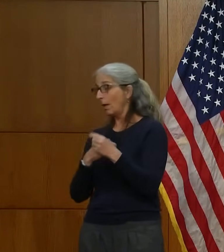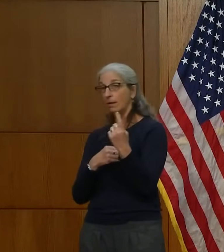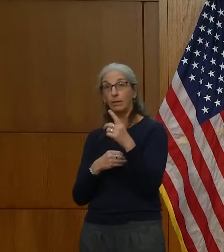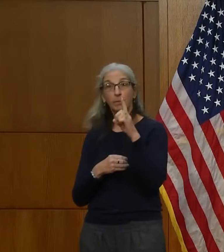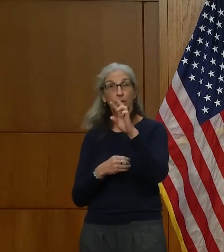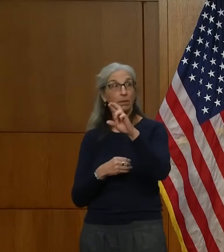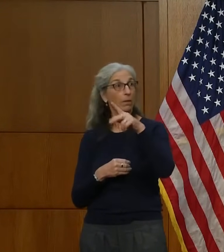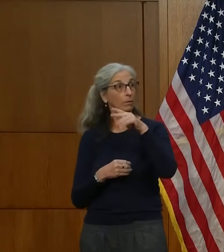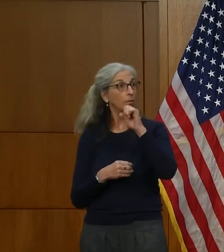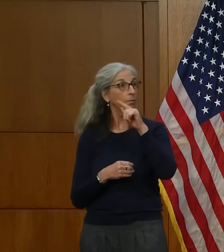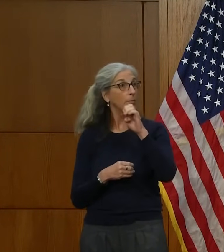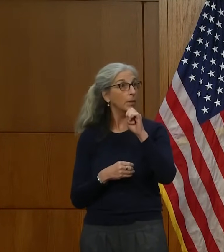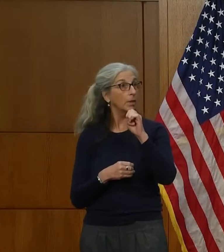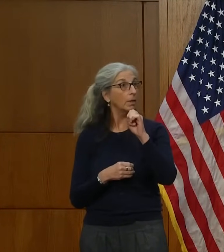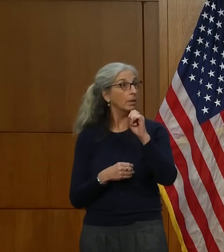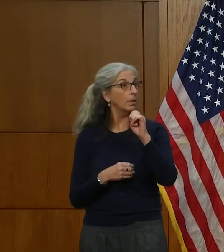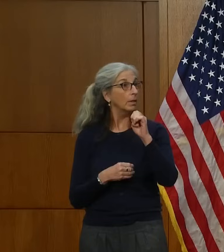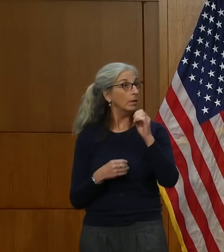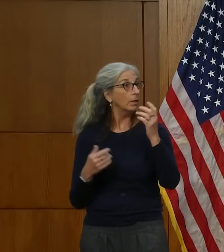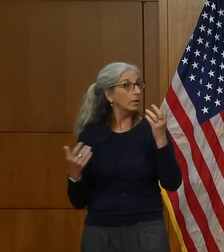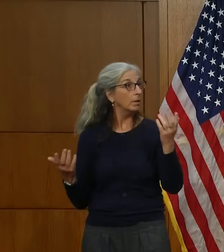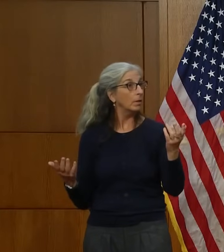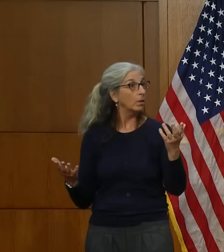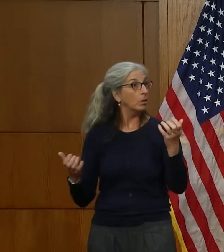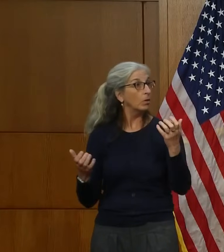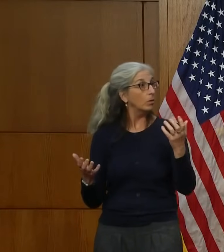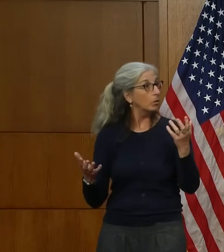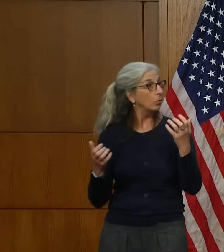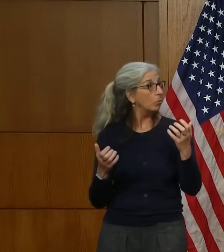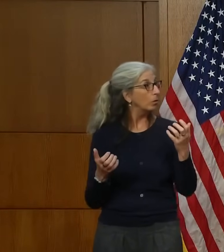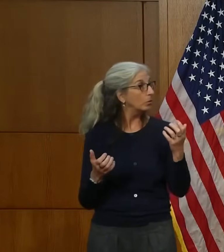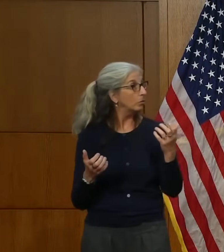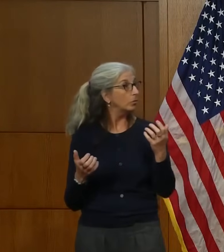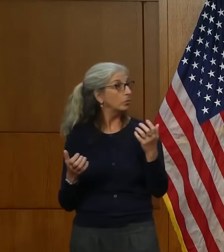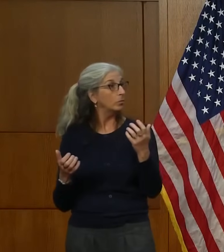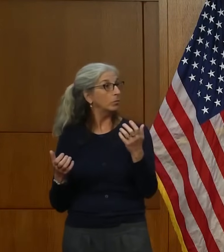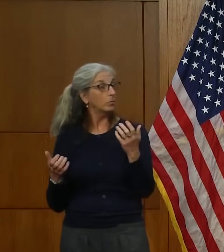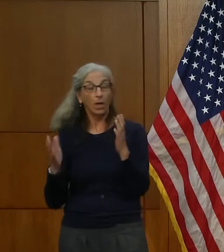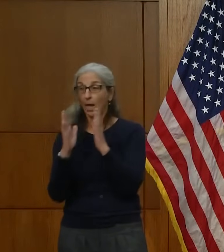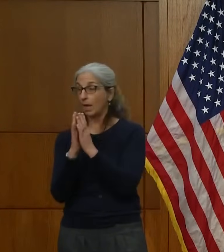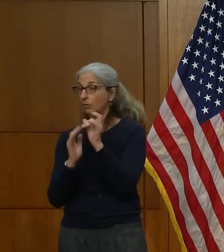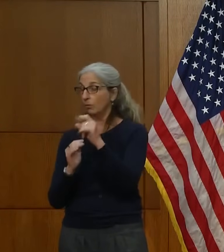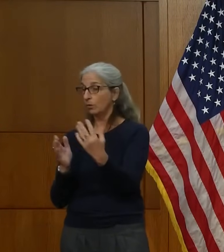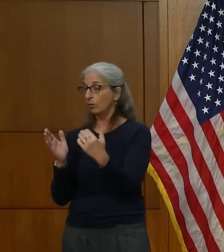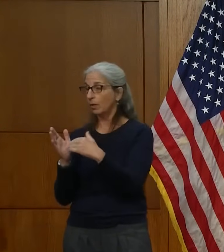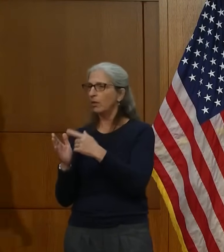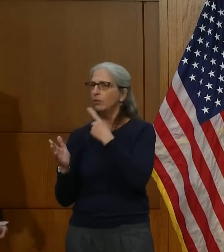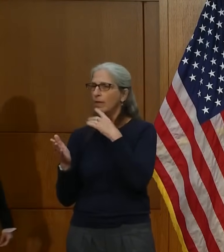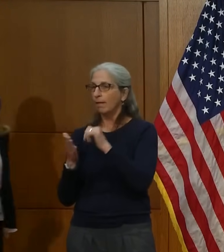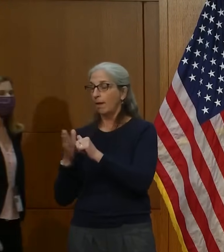PEAKE, ANYTHING YOU'D LIKE TO ADD T SAM. DO YOU WANNA JUST